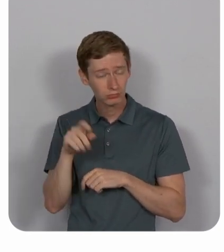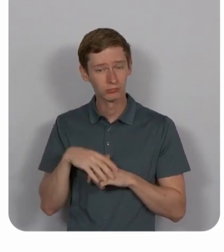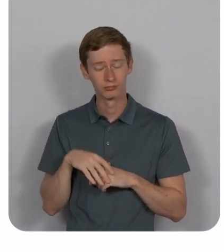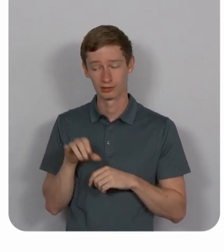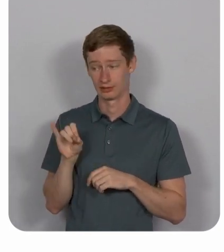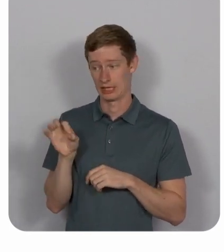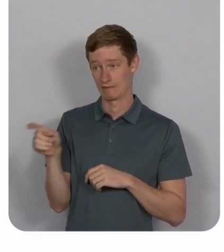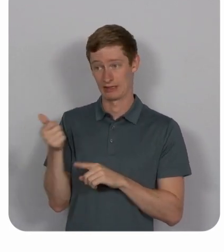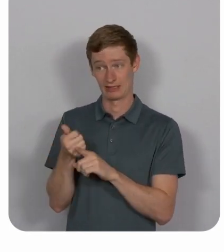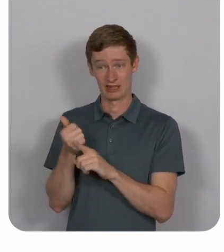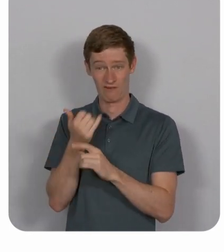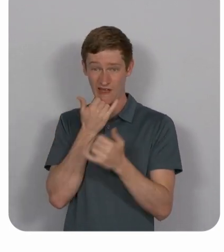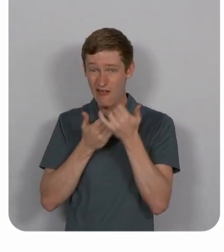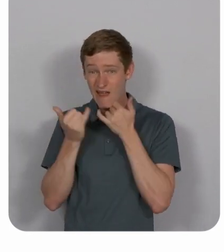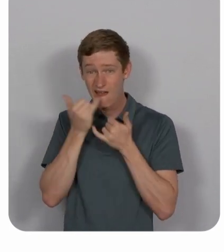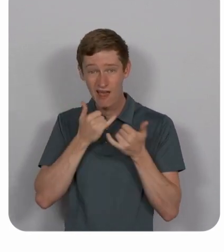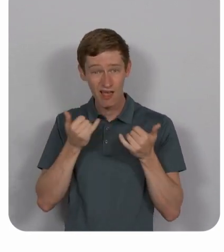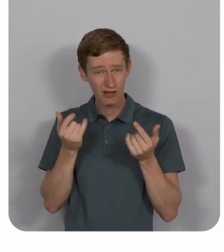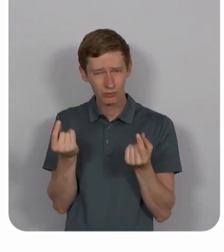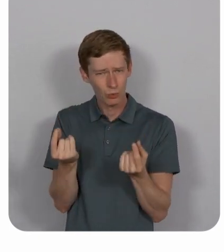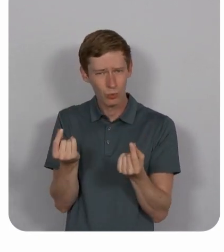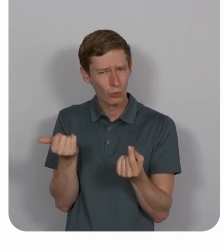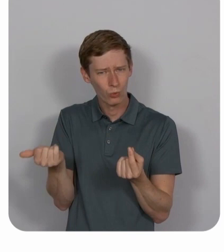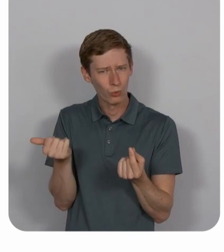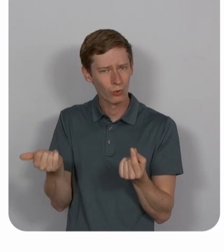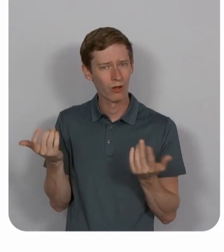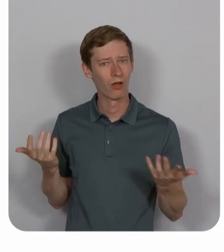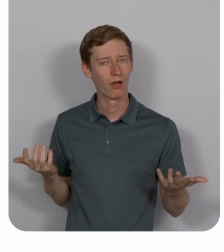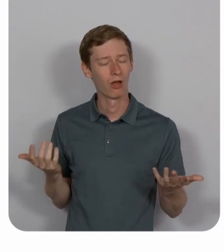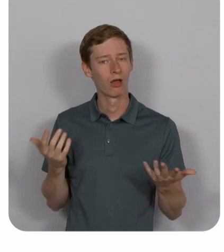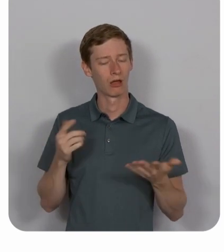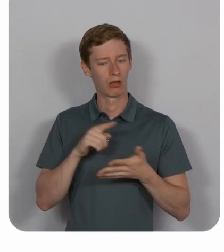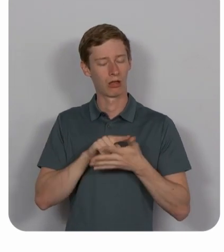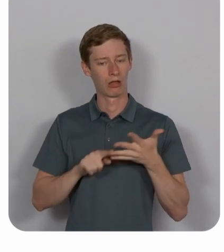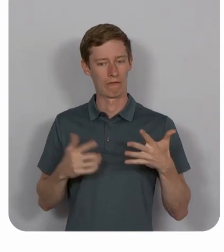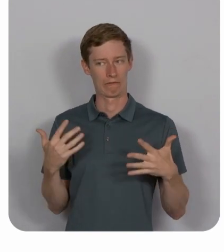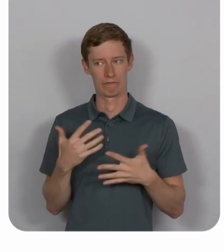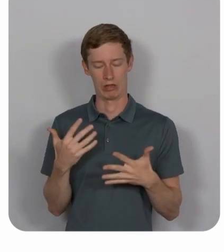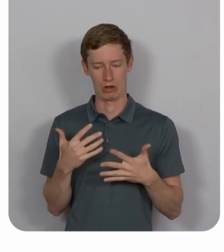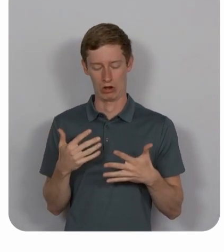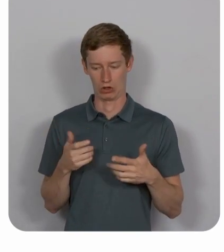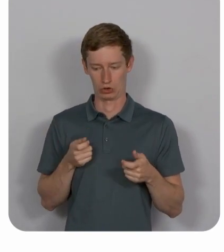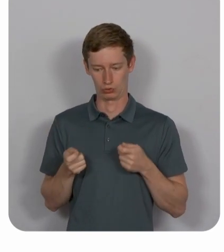What do I do if it hallucinates?”. These questions all stem from a fear of losing control.